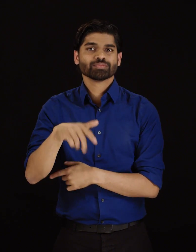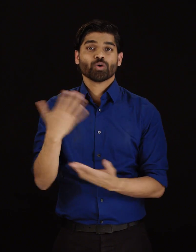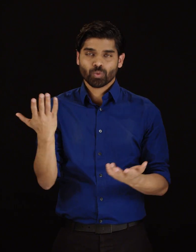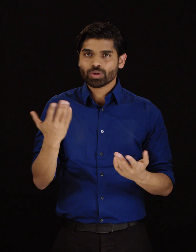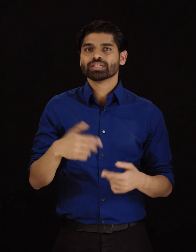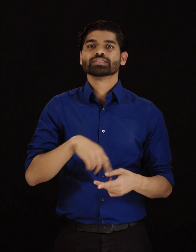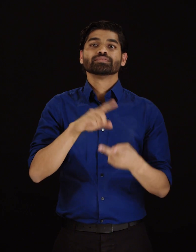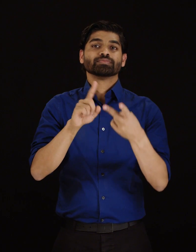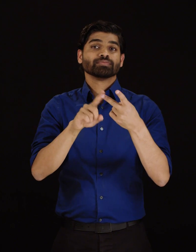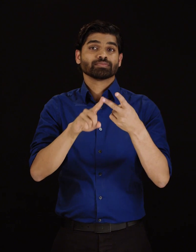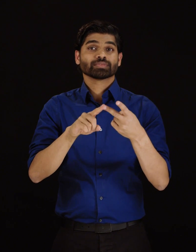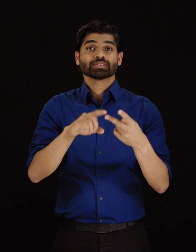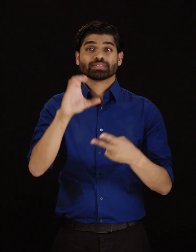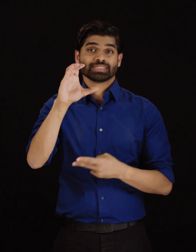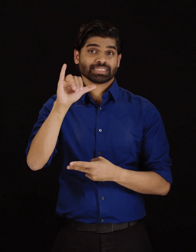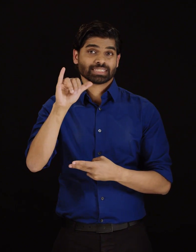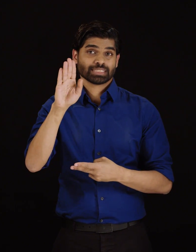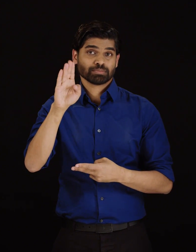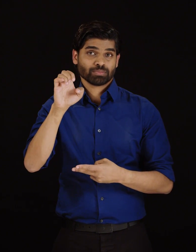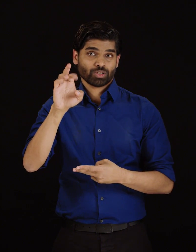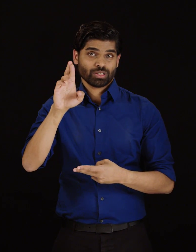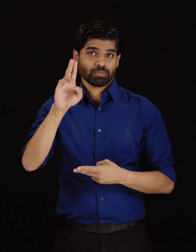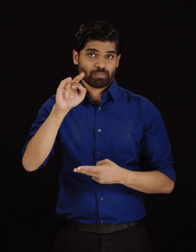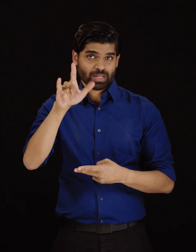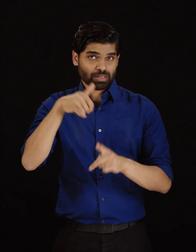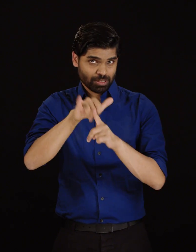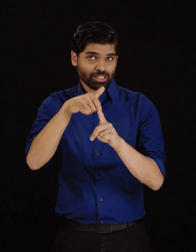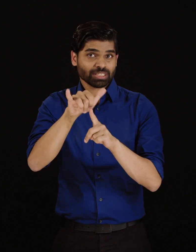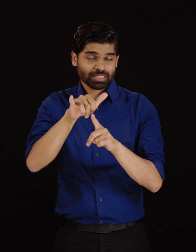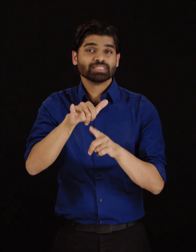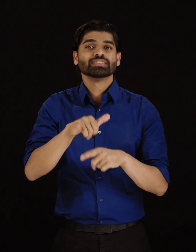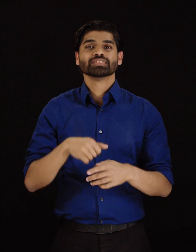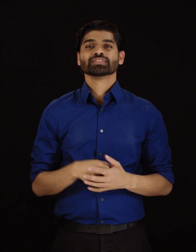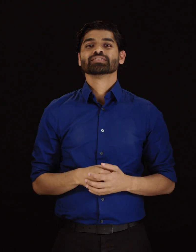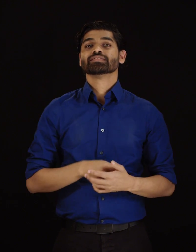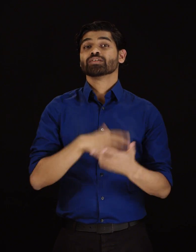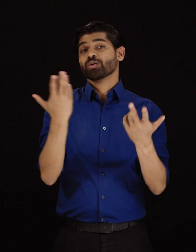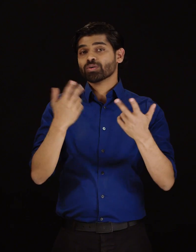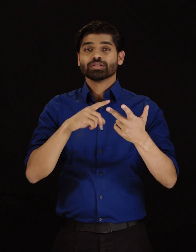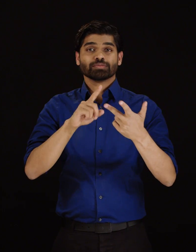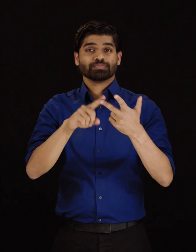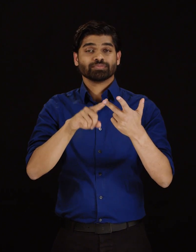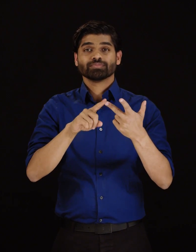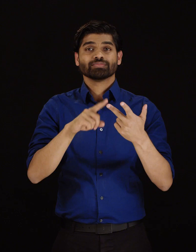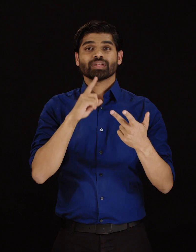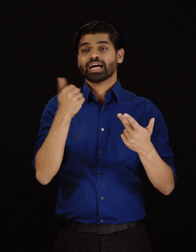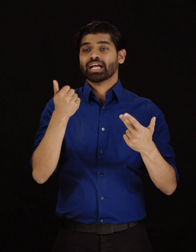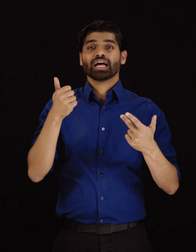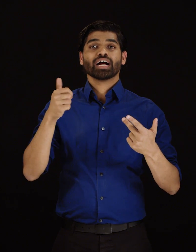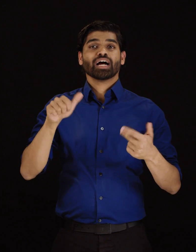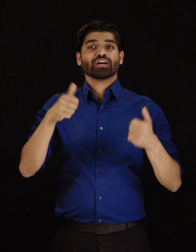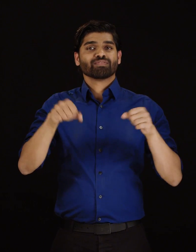modification of the services available to the customer. This may also be known as a Fair Use Policy.